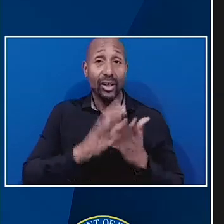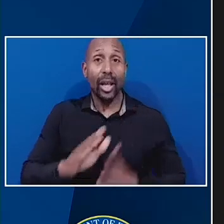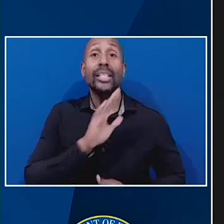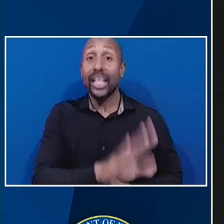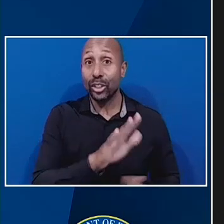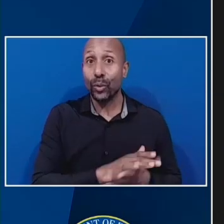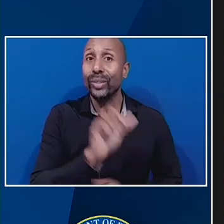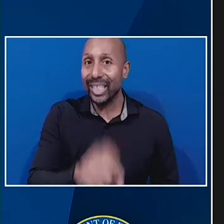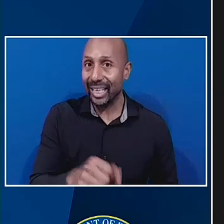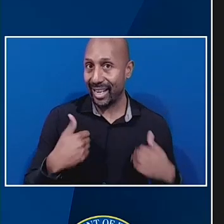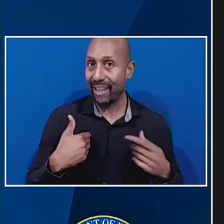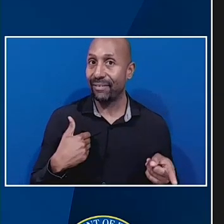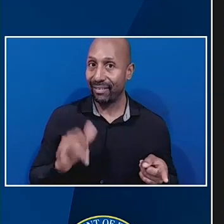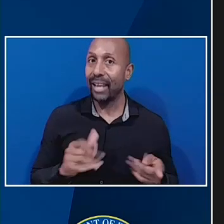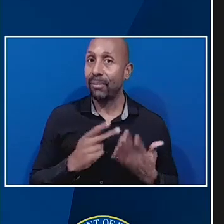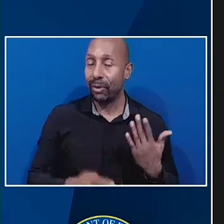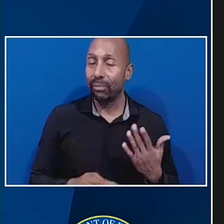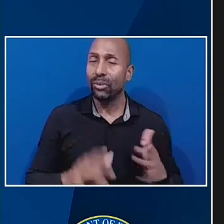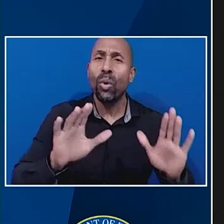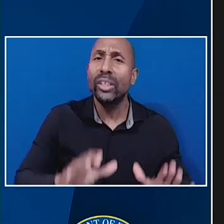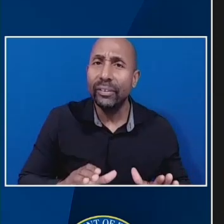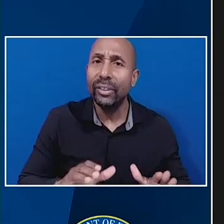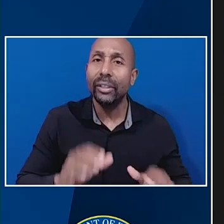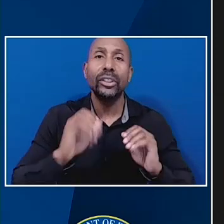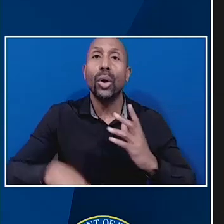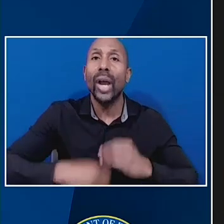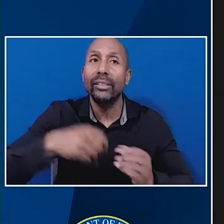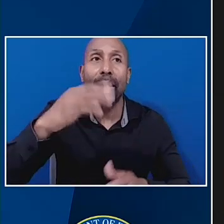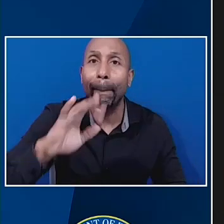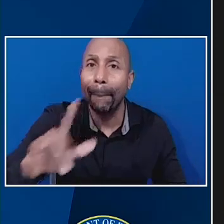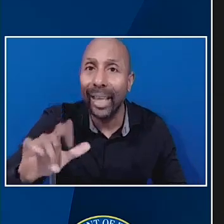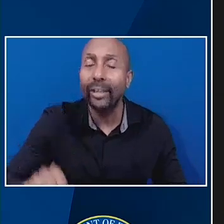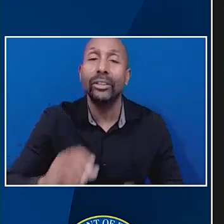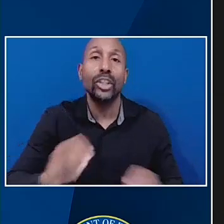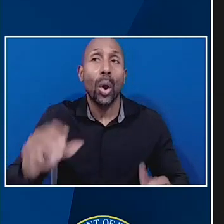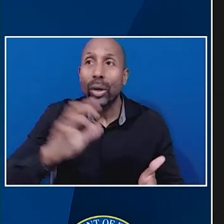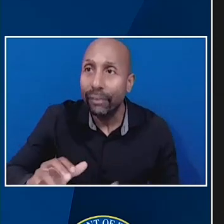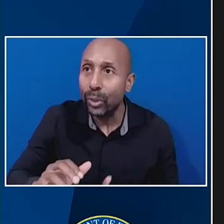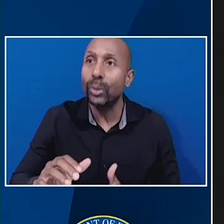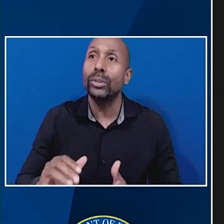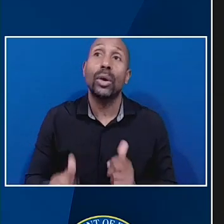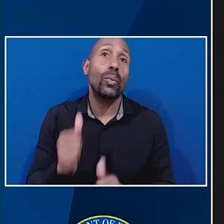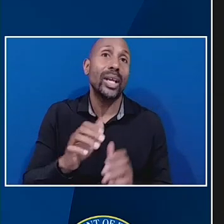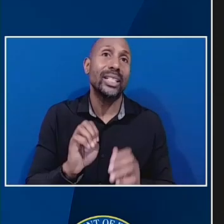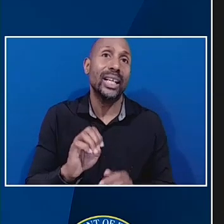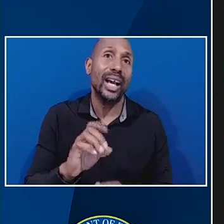wonderful. There were no additional bills to pay, no confusion over which addition to purchase, no trips to the campus